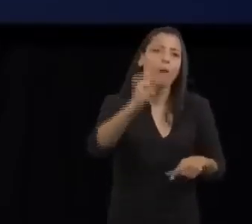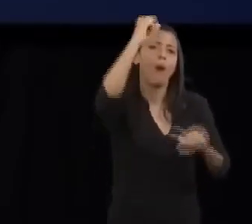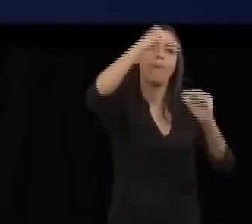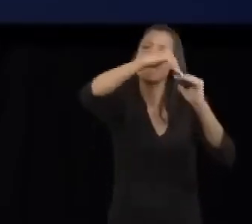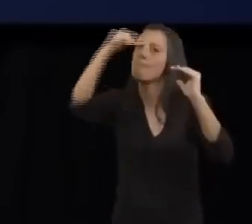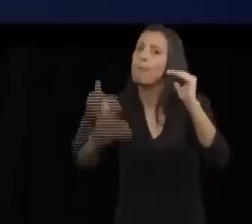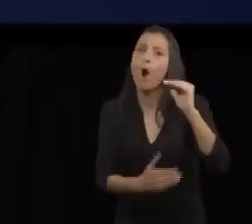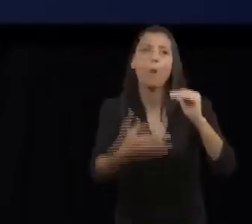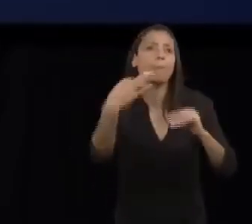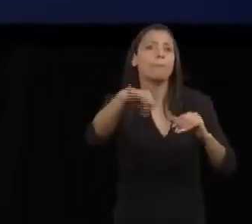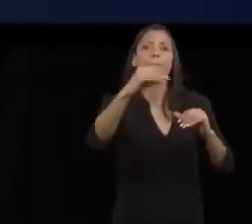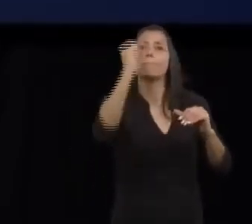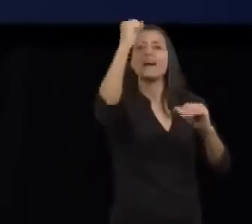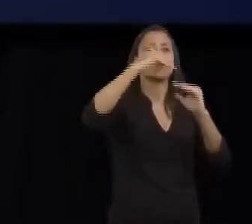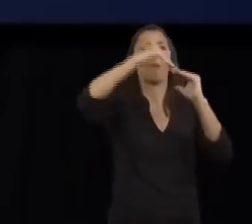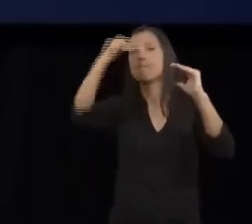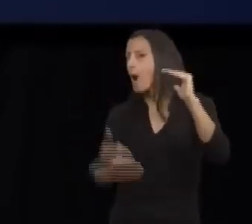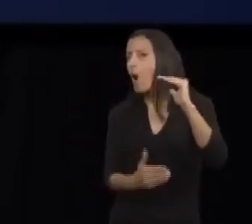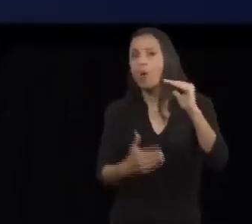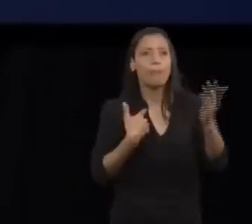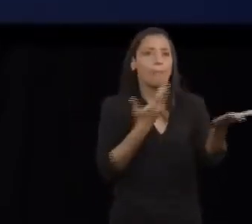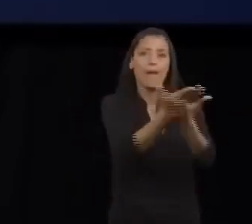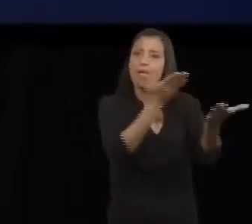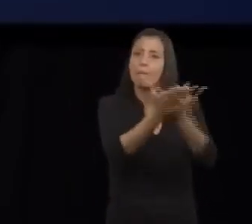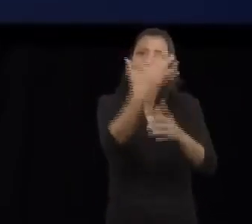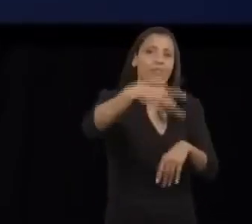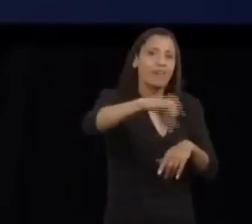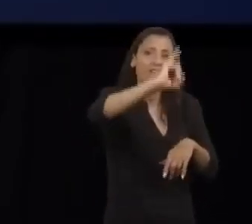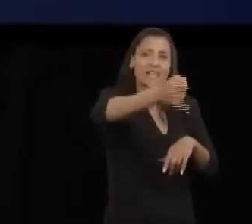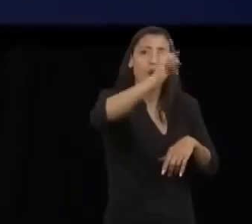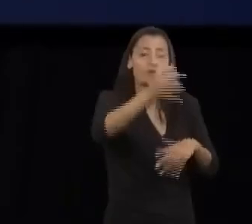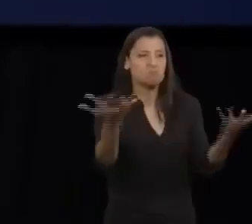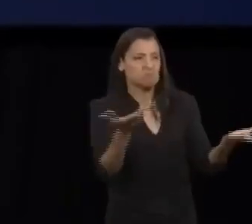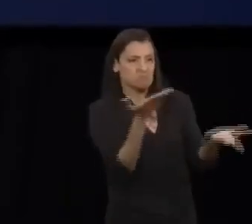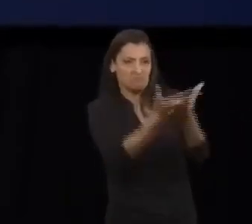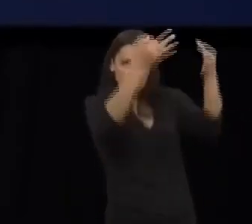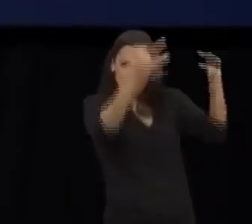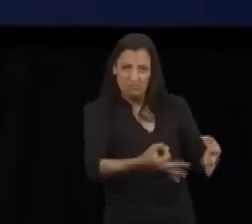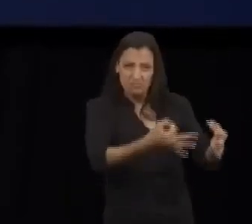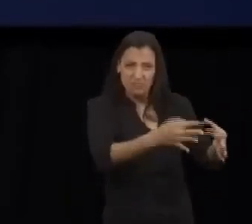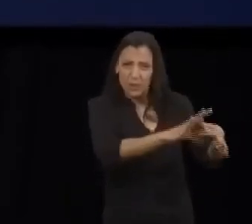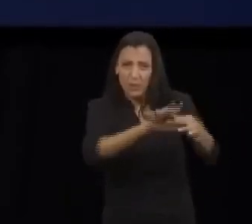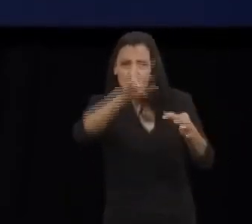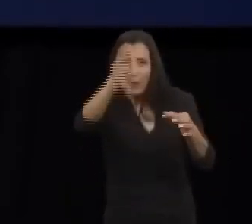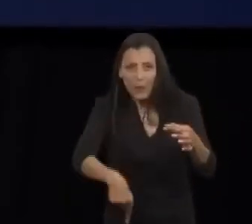because the one who is asking for devaluation all the time is asking for the lower wages in dollars